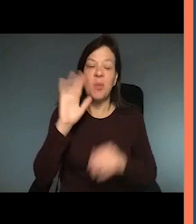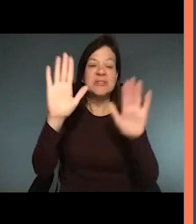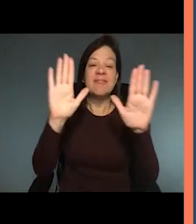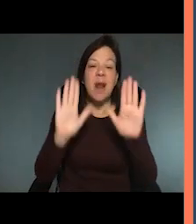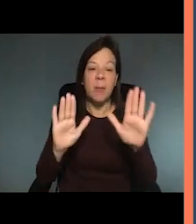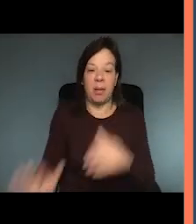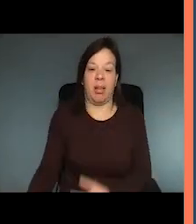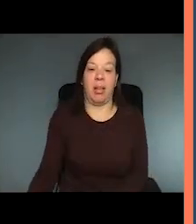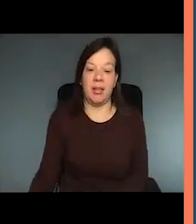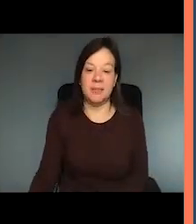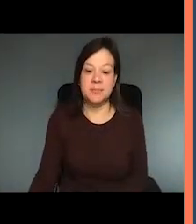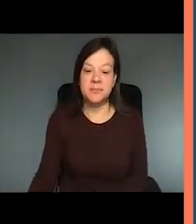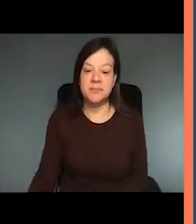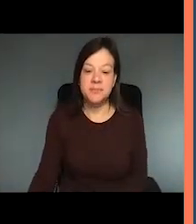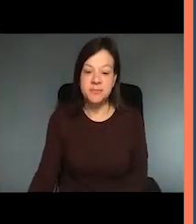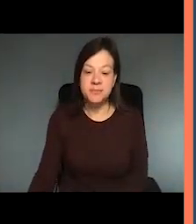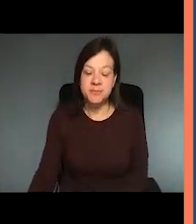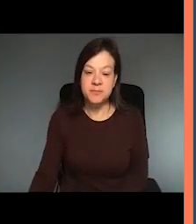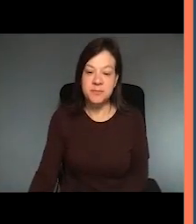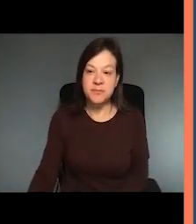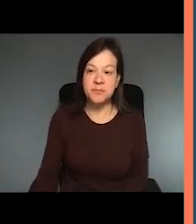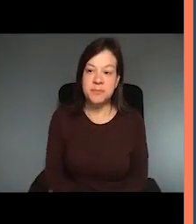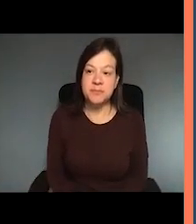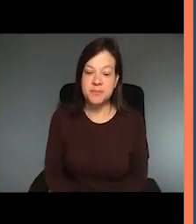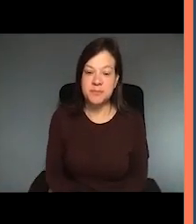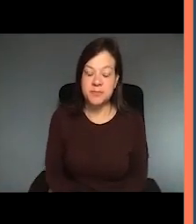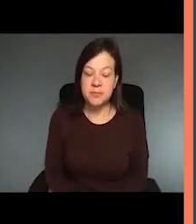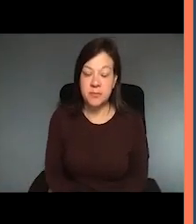LET ME GO AHEAD AND SHARE. YOU SHOULD SEE AGAIN WHAT WE WERE COVERING.